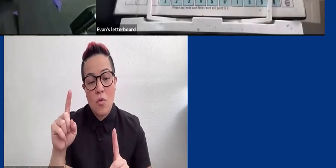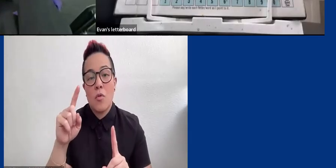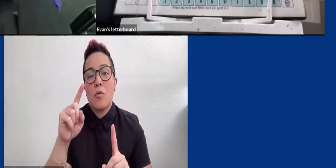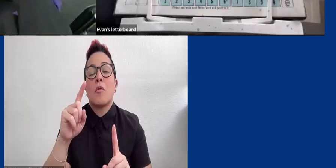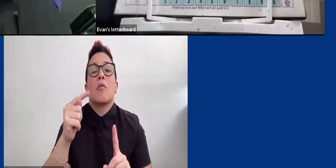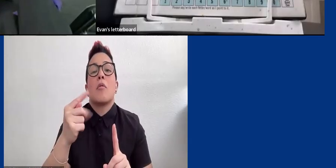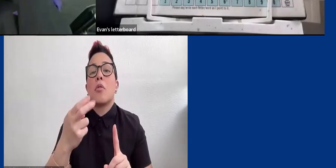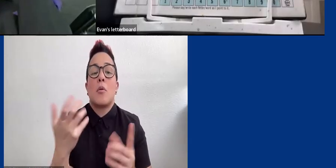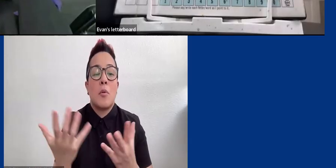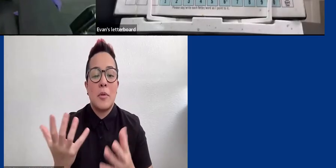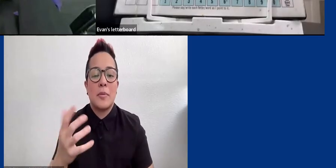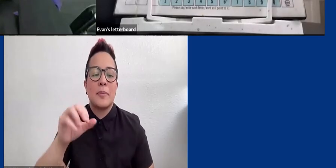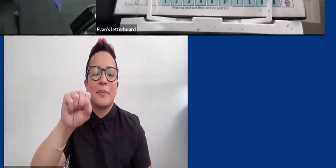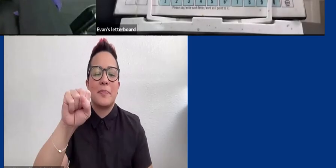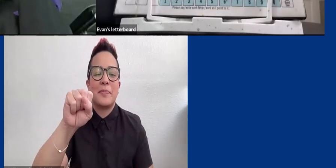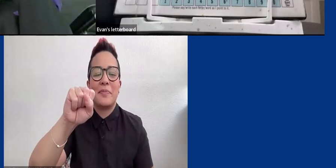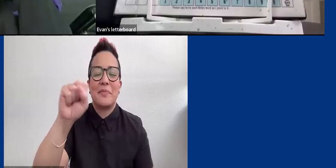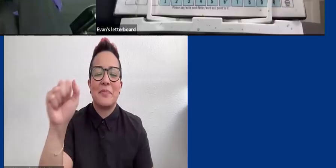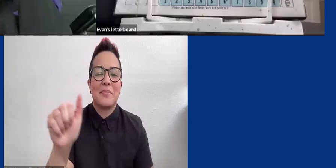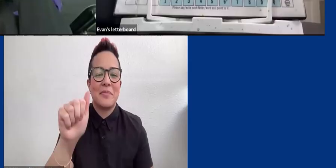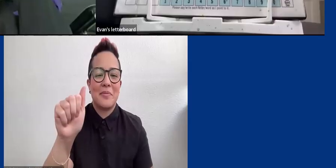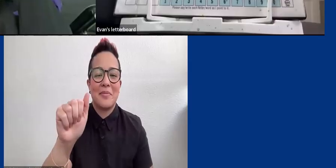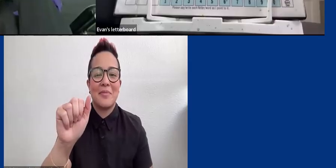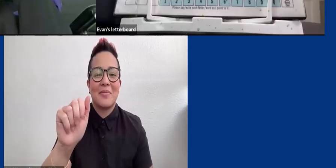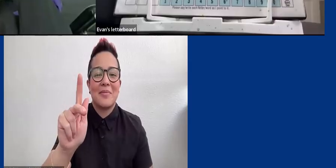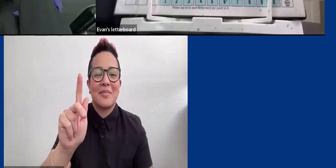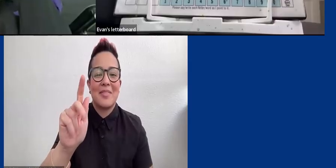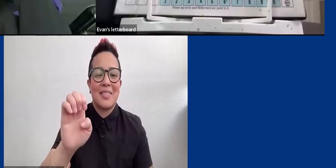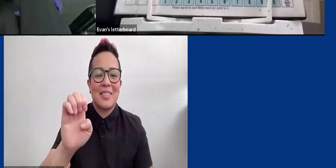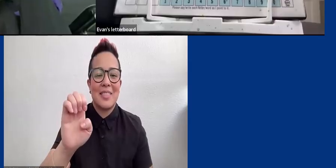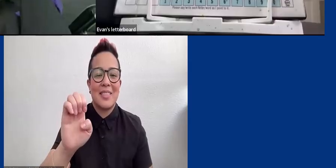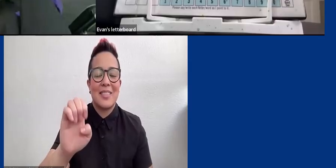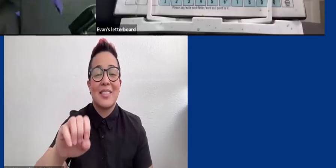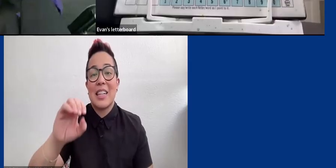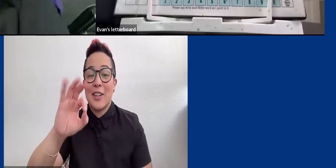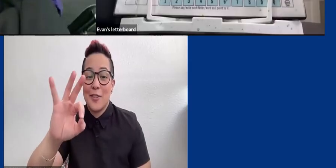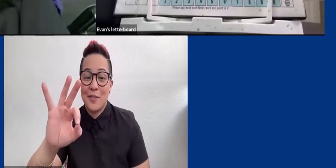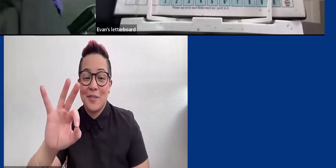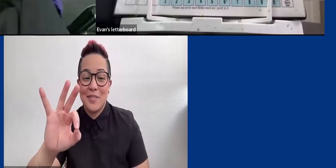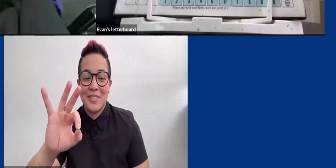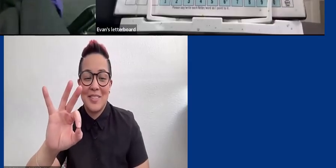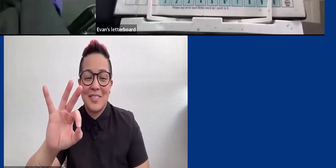for the sake of time,